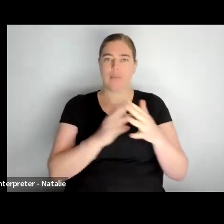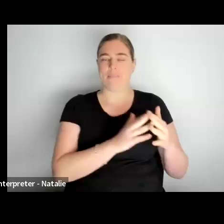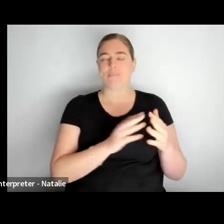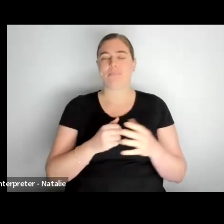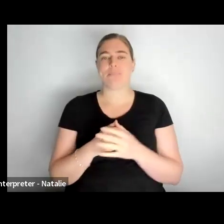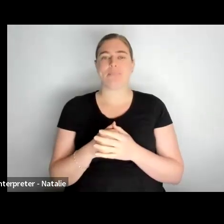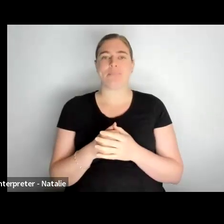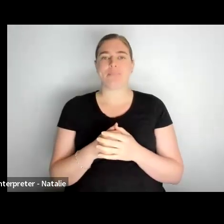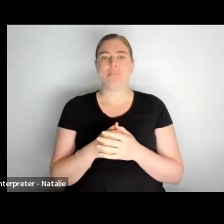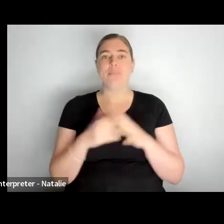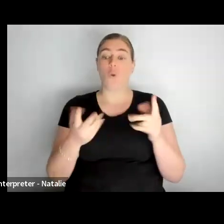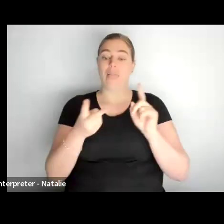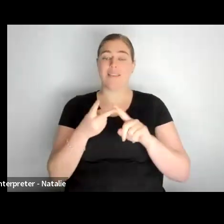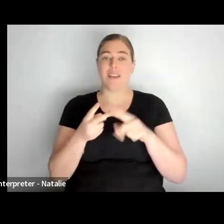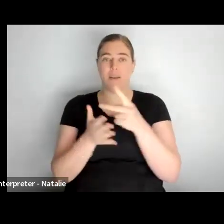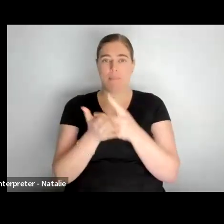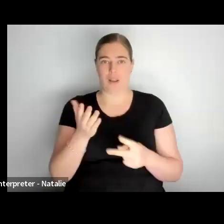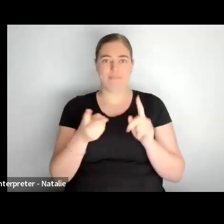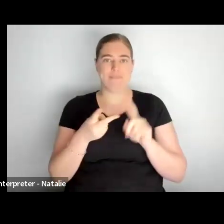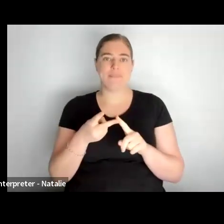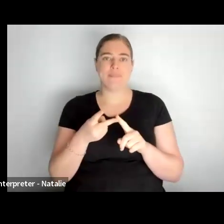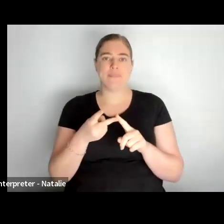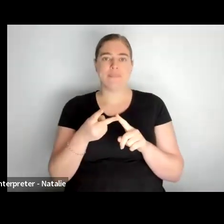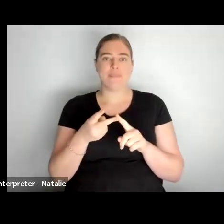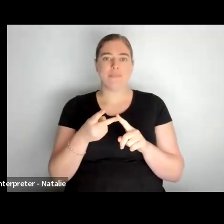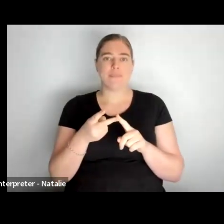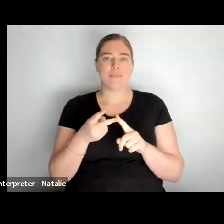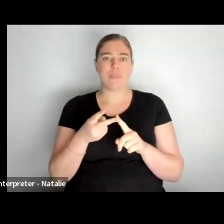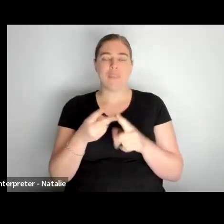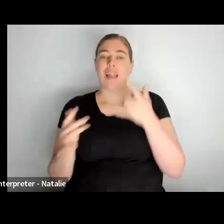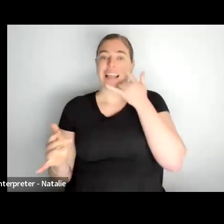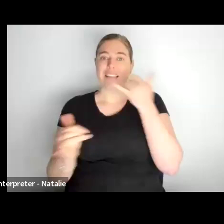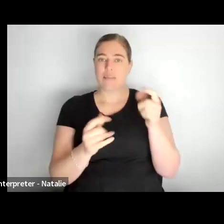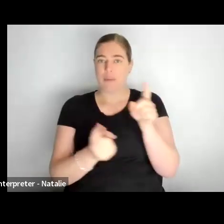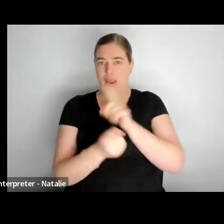So, the second part of the peer role happens at an assessment meeting, when we bring all